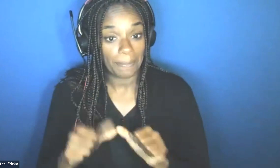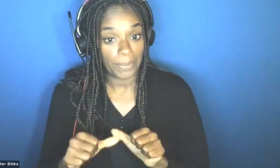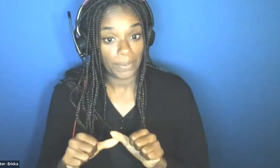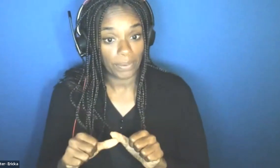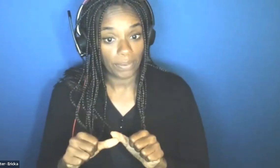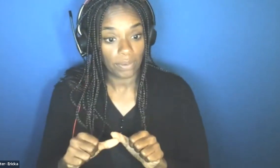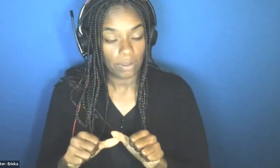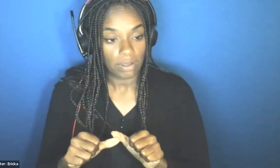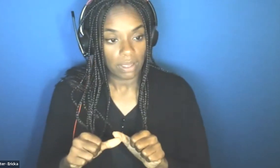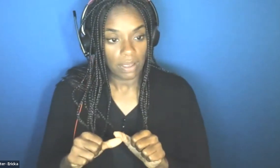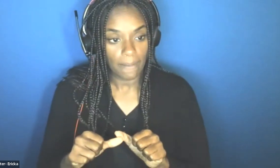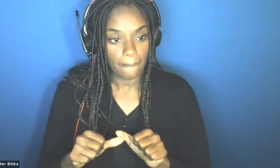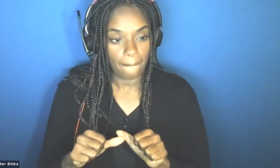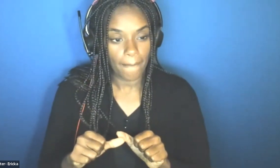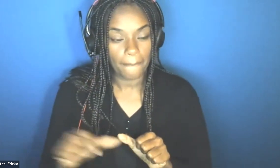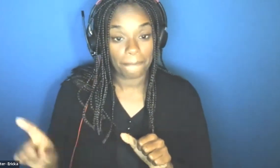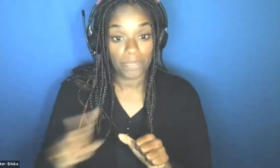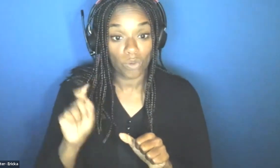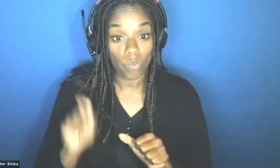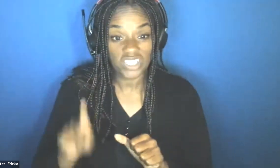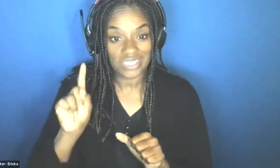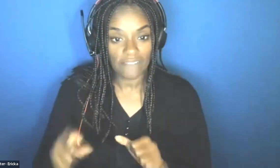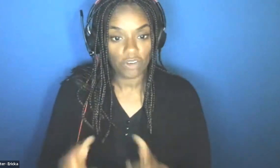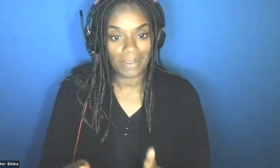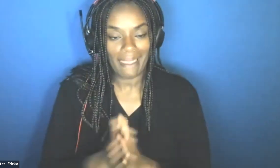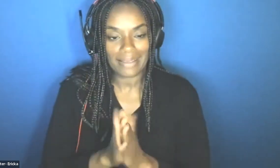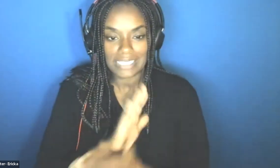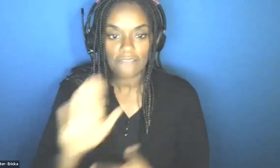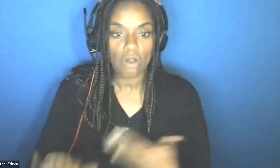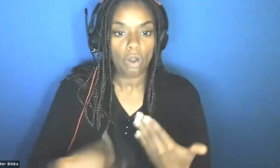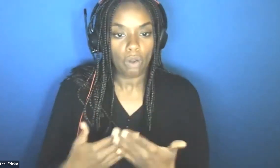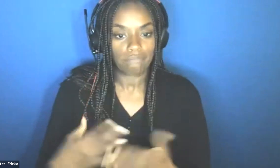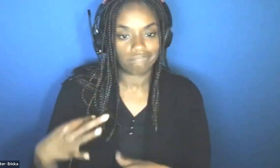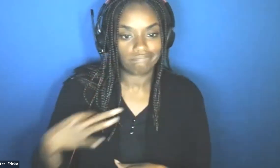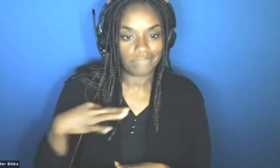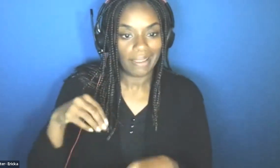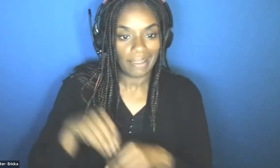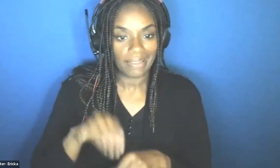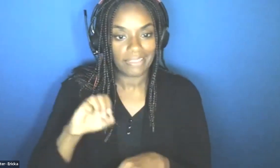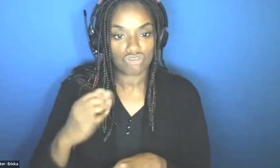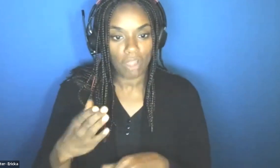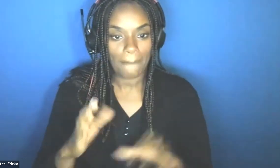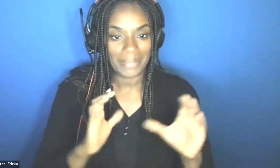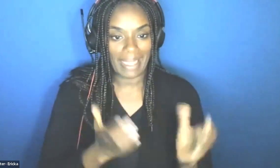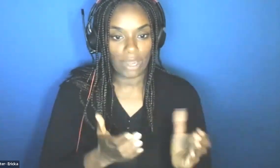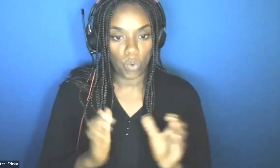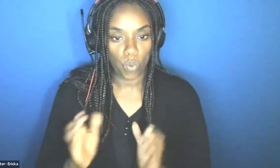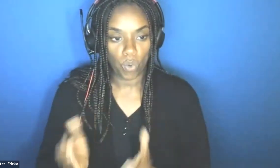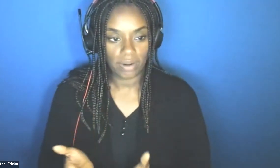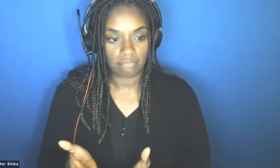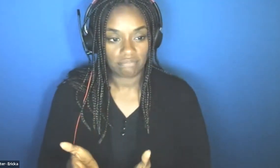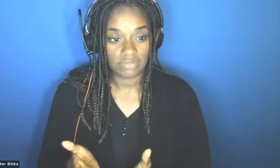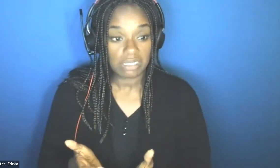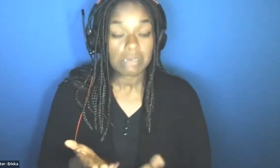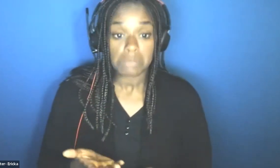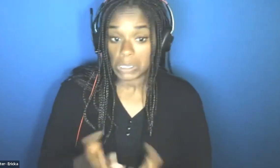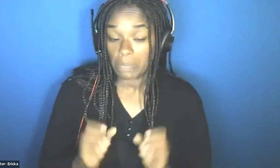They can require medical exams, and they can ask about disability-related questions.